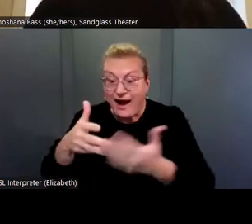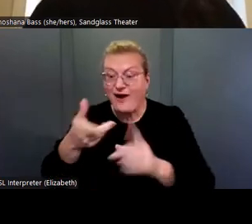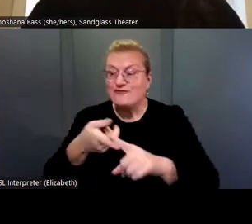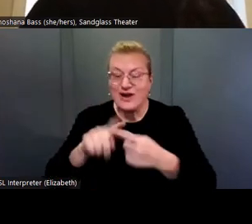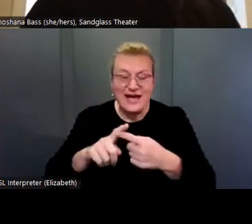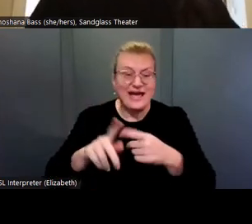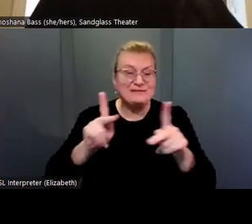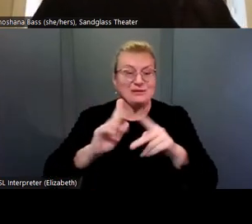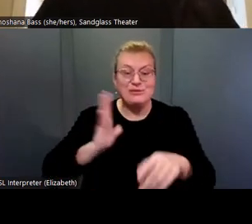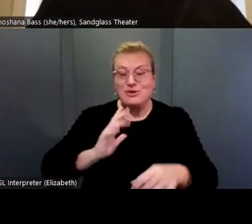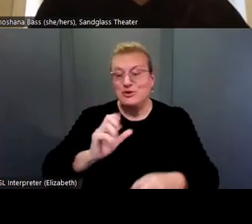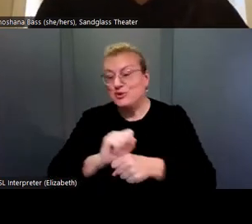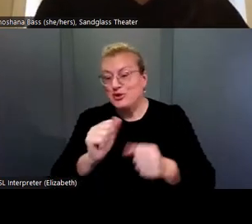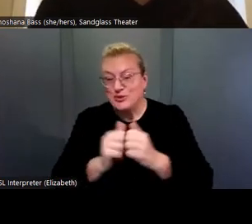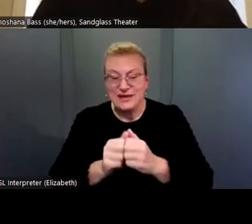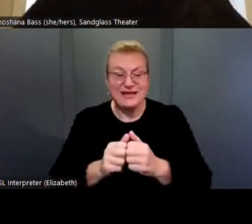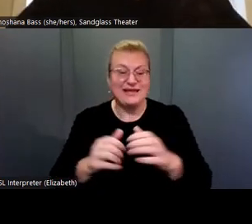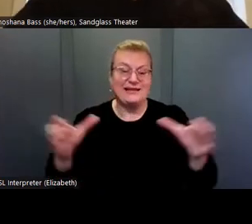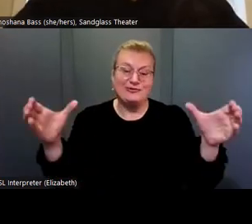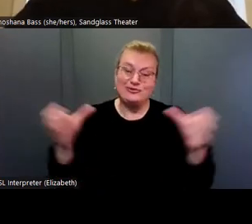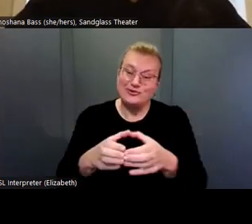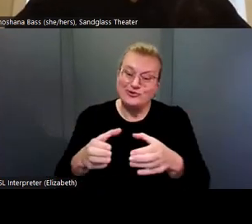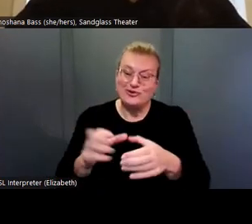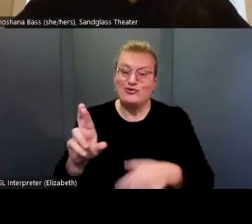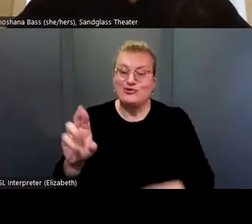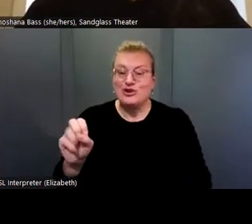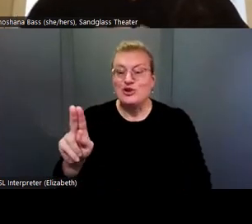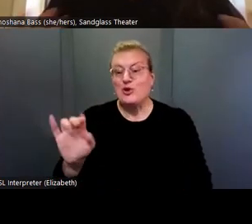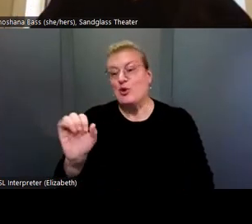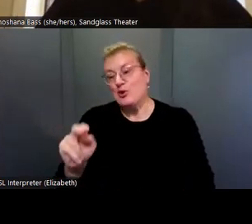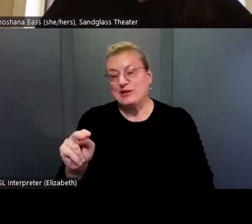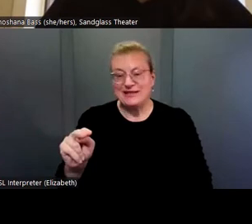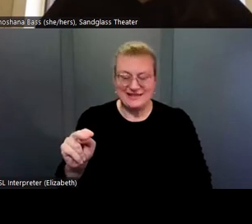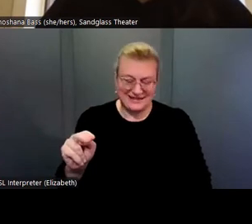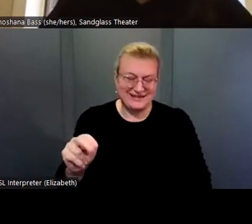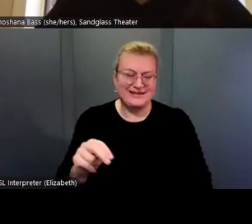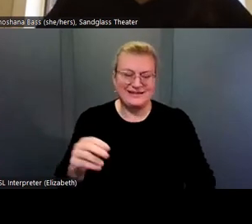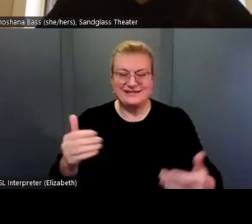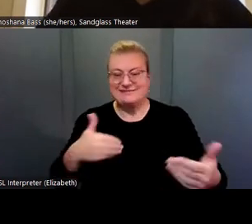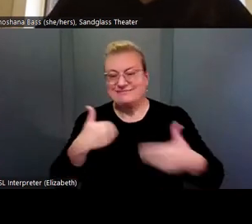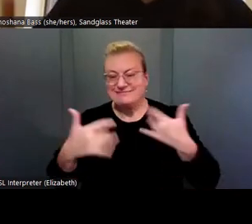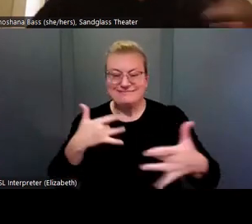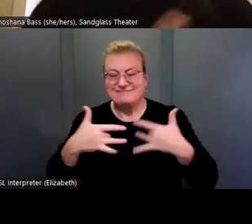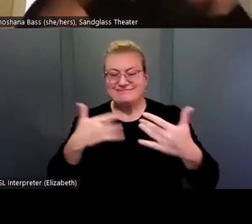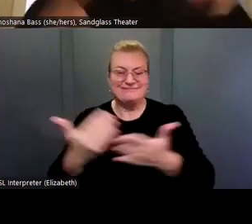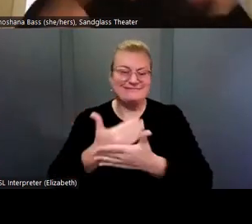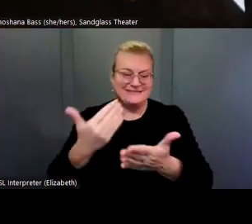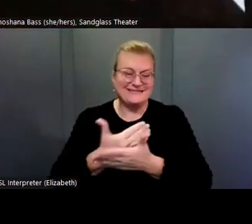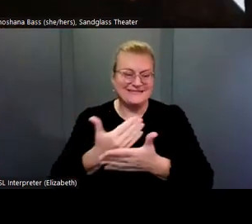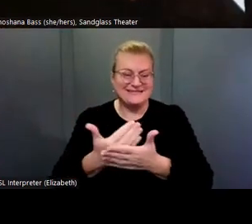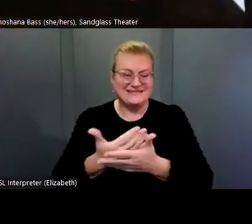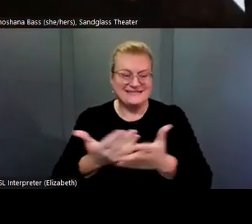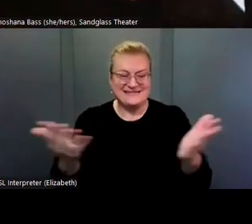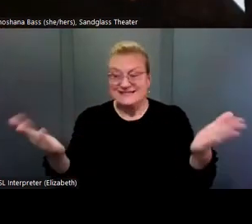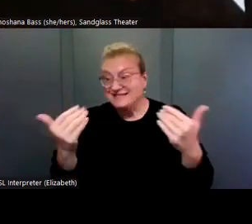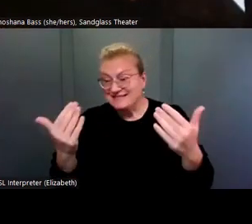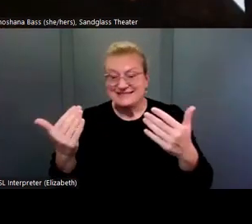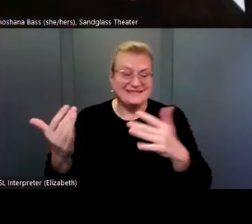and like there's a reunion aspect to it and there's new and exciting family members. I treat everything